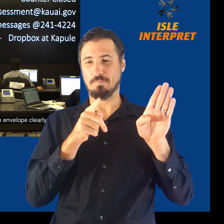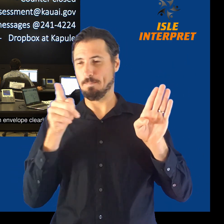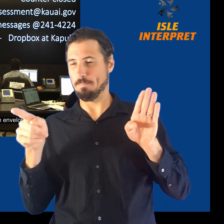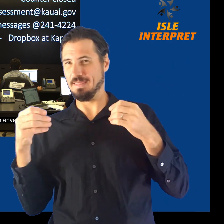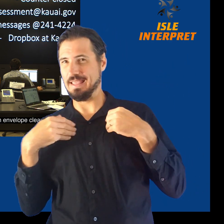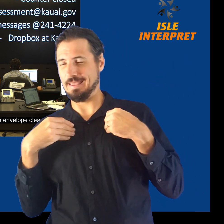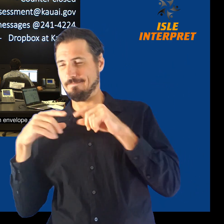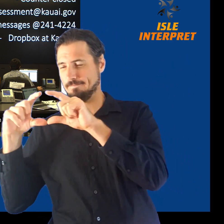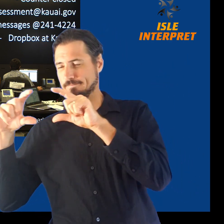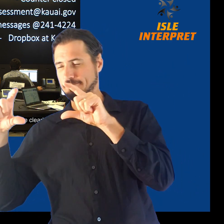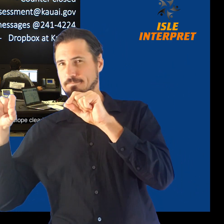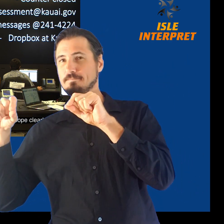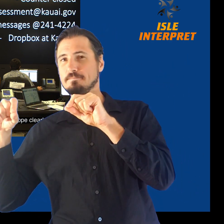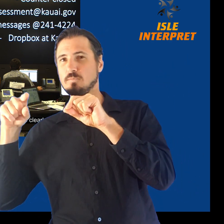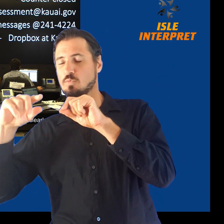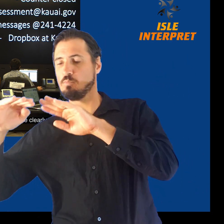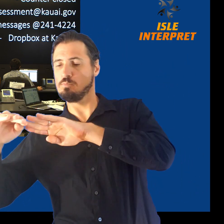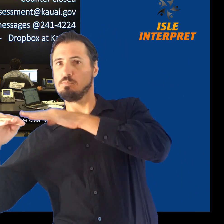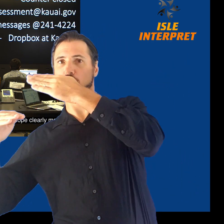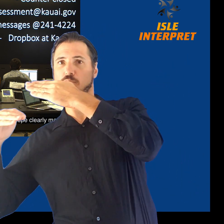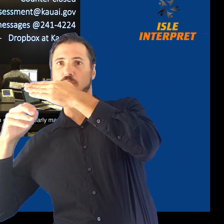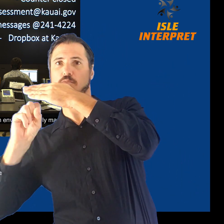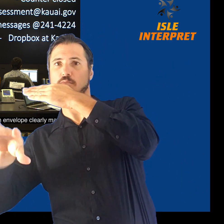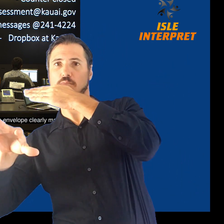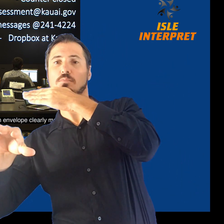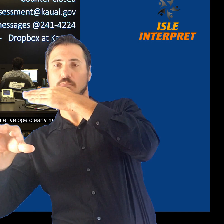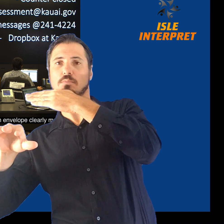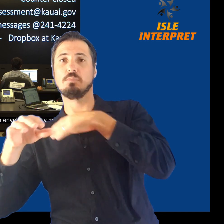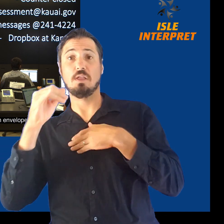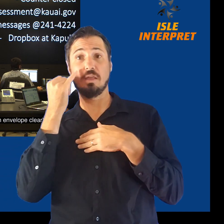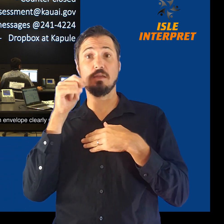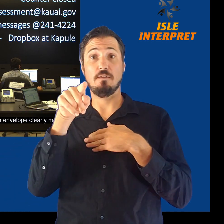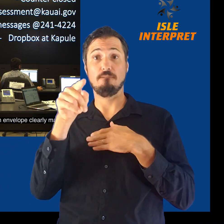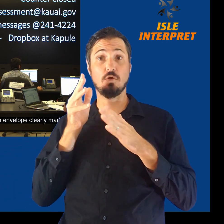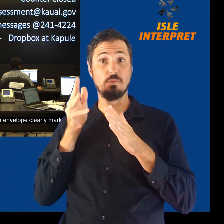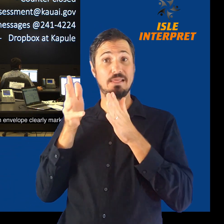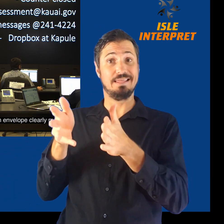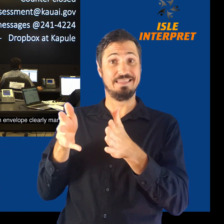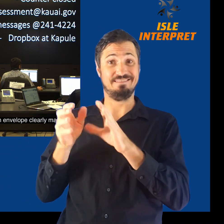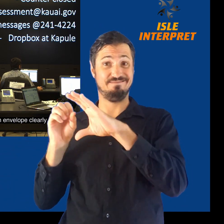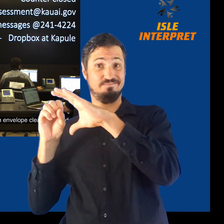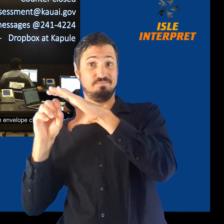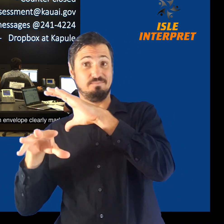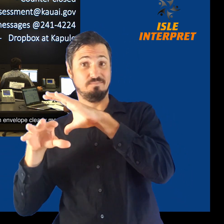Any checks submitted to the Planning Department shall be in an envelope clearly marked “Planning Department”.